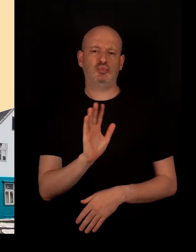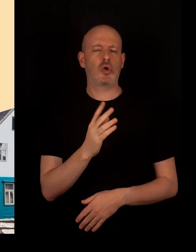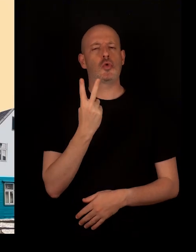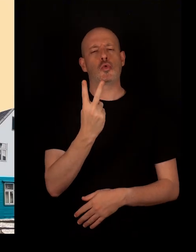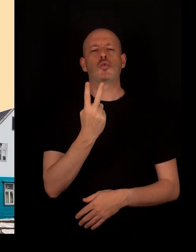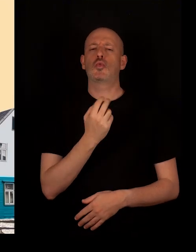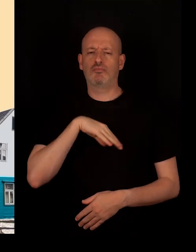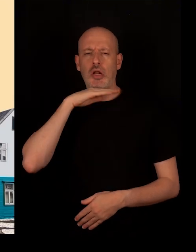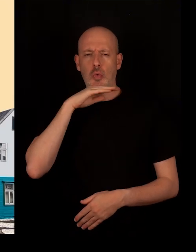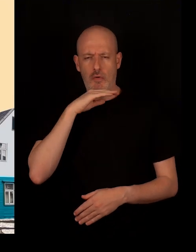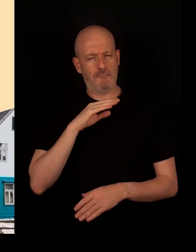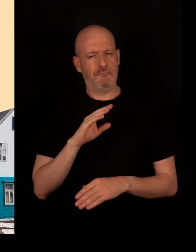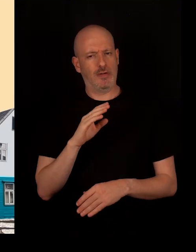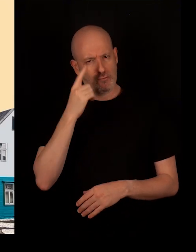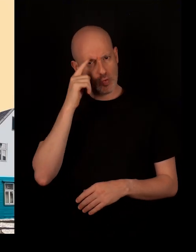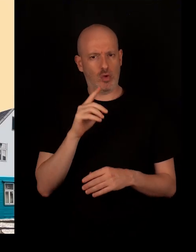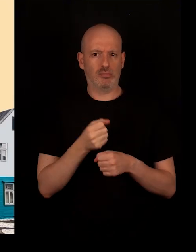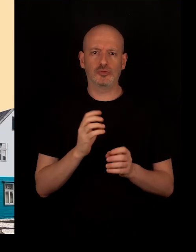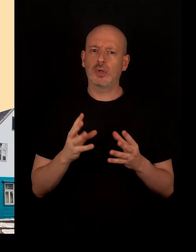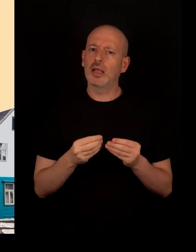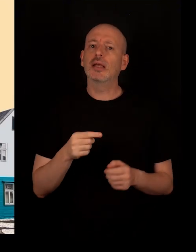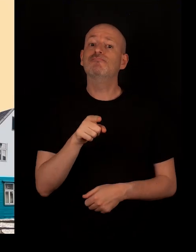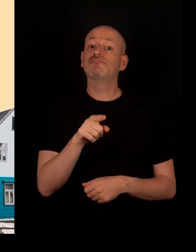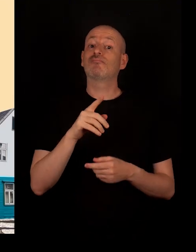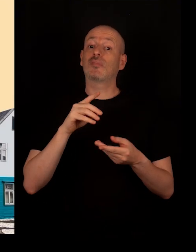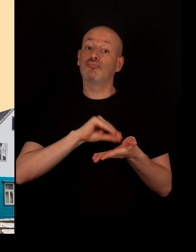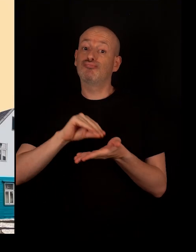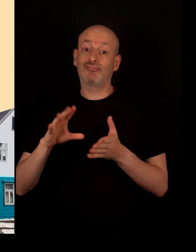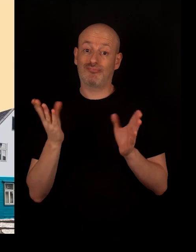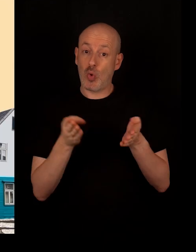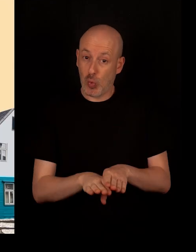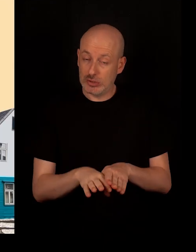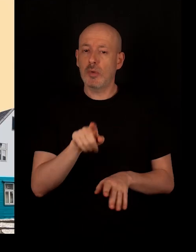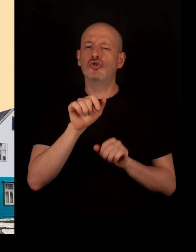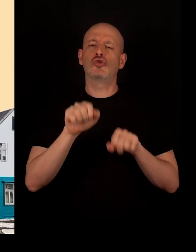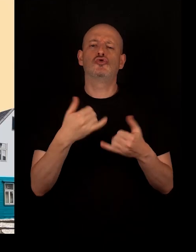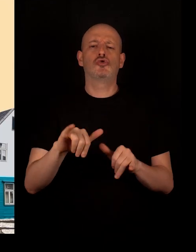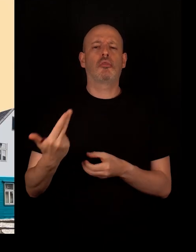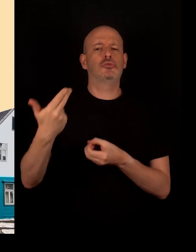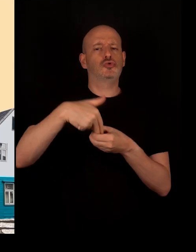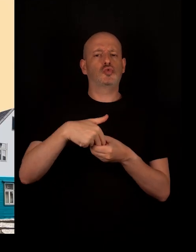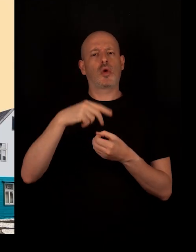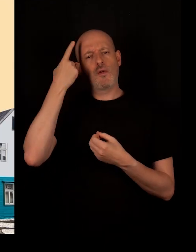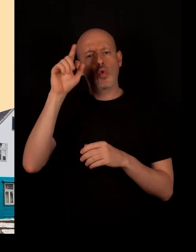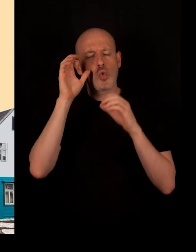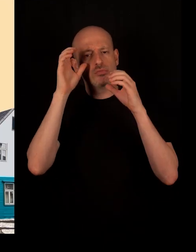in the end, two sessions will be enough. Now the registrations are closed, but you can still join us to observe